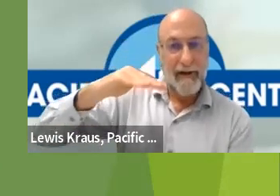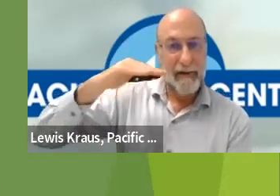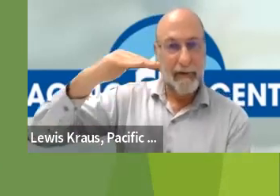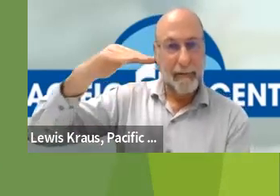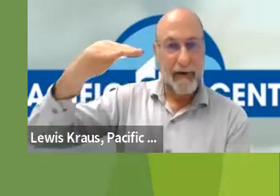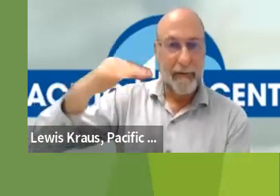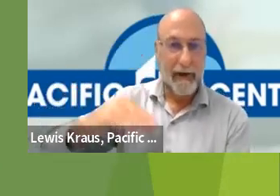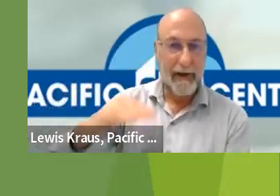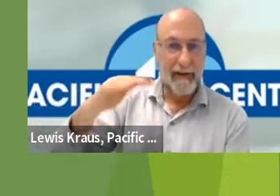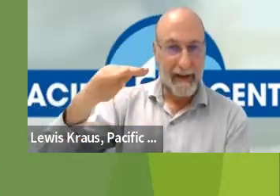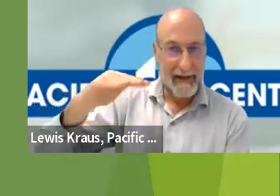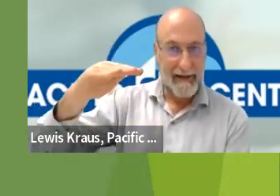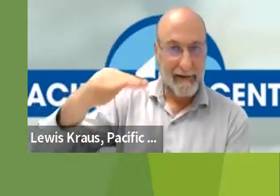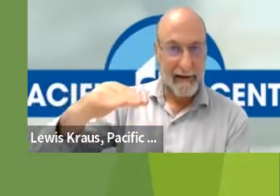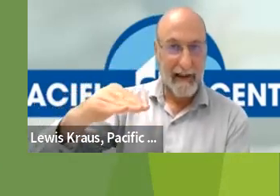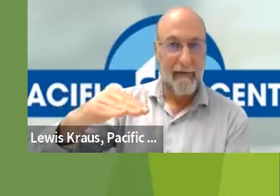different responsibilities at the different levels.